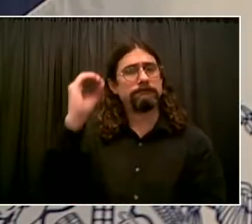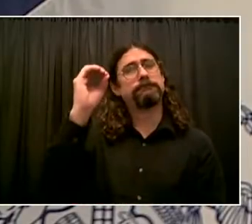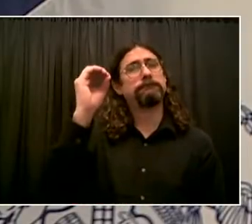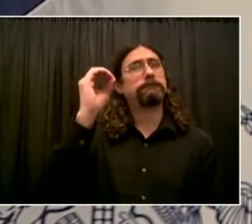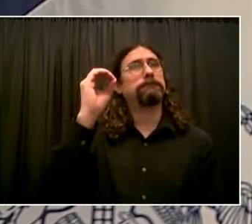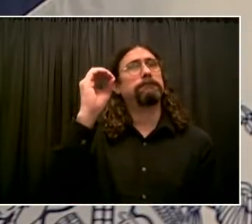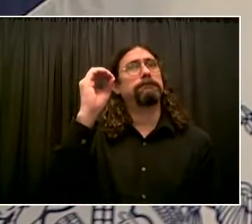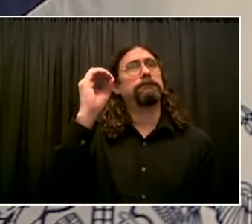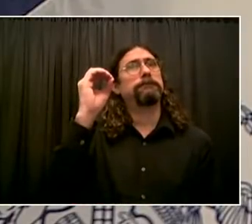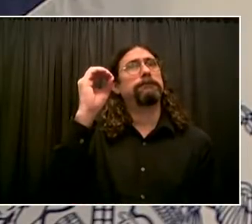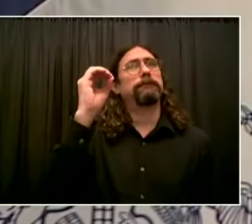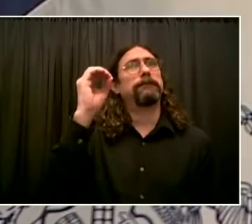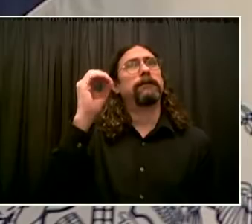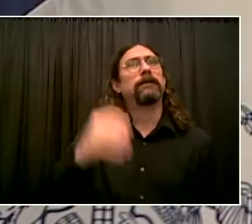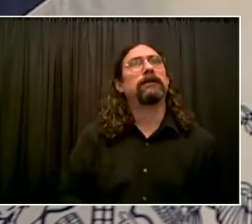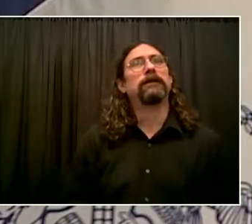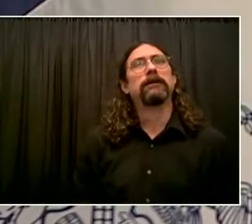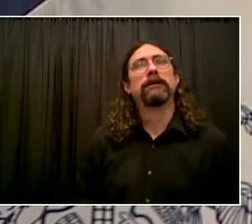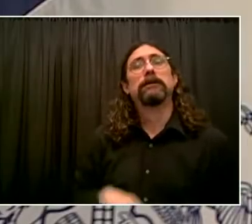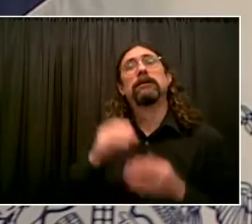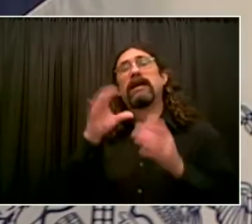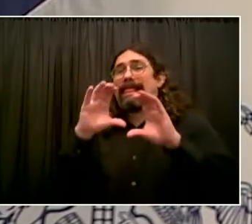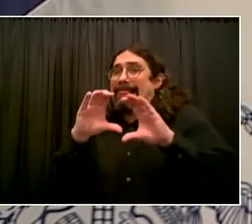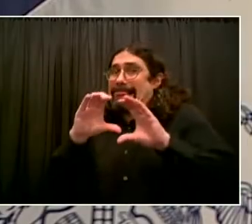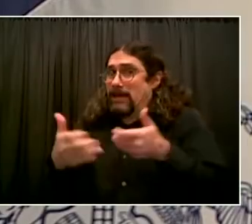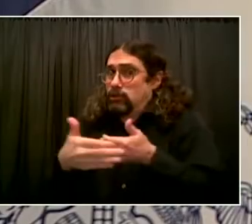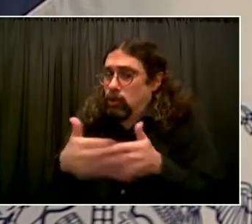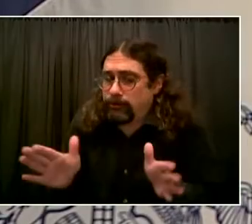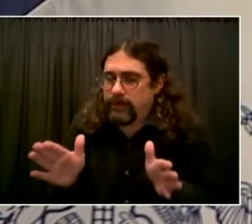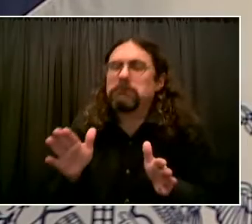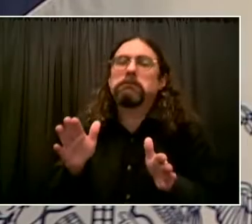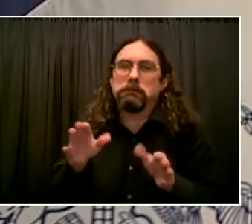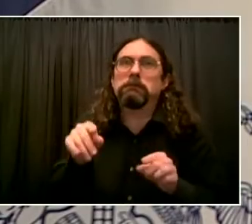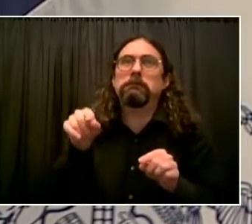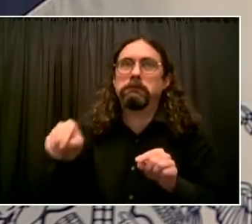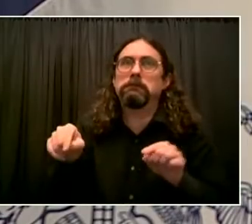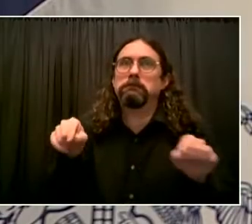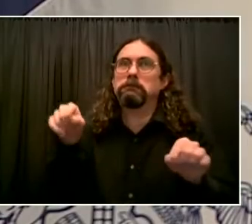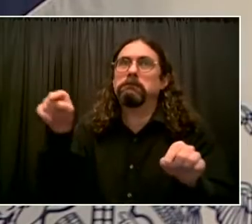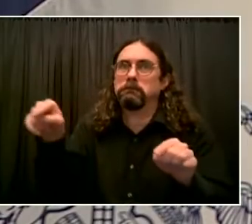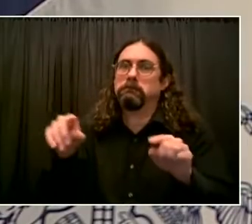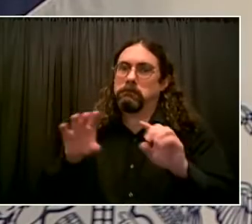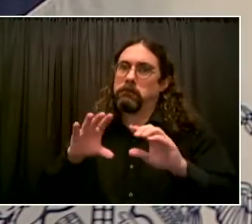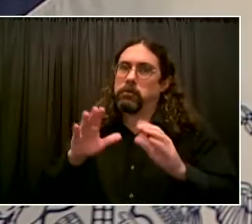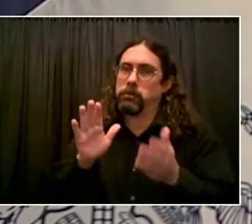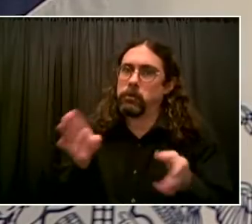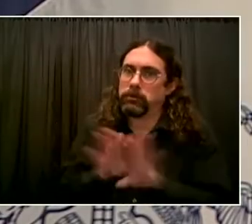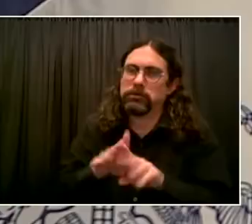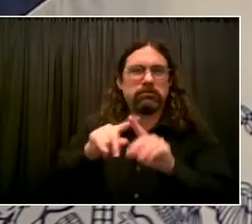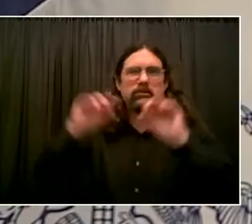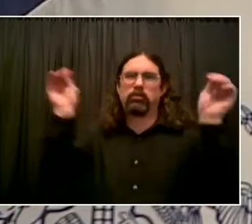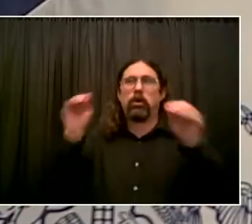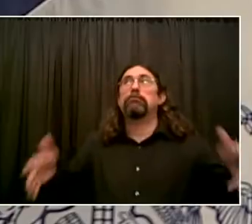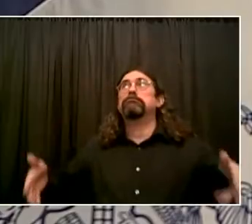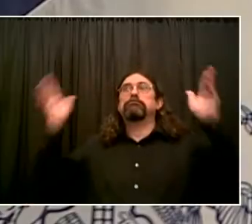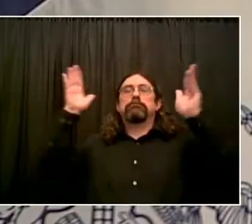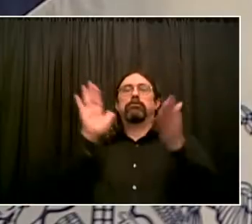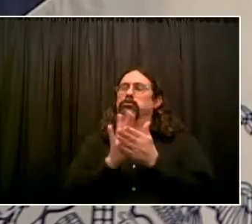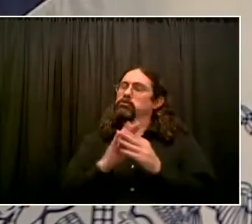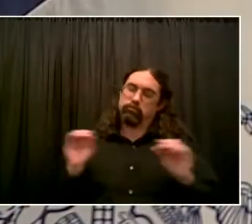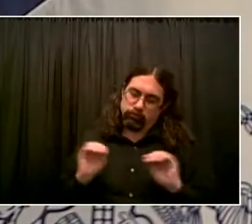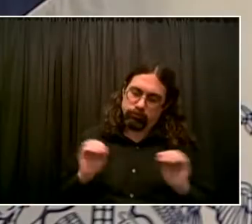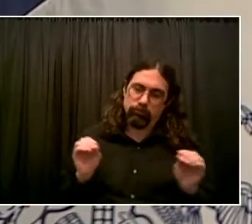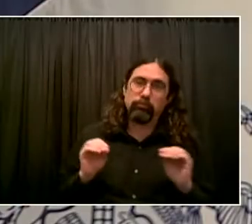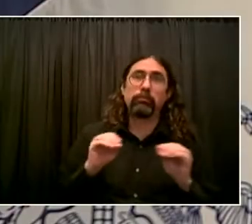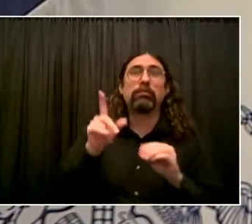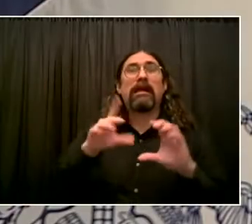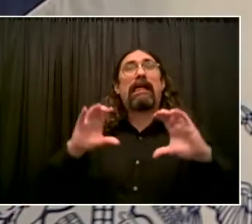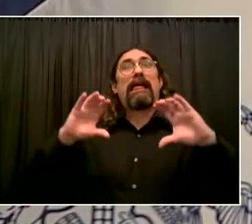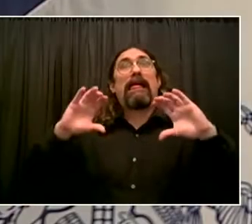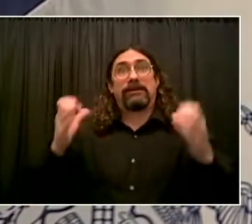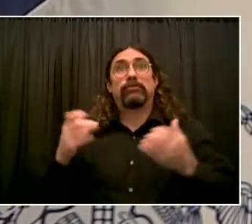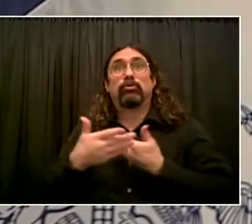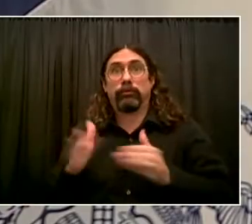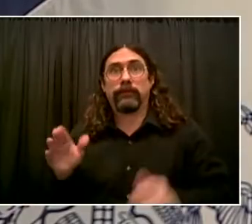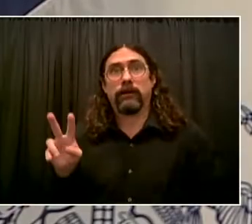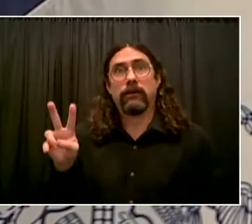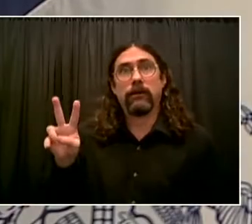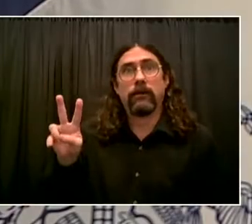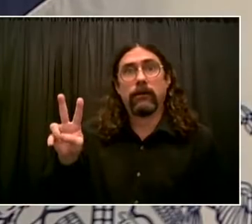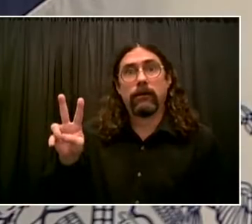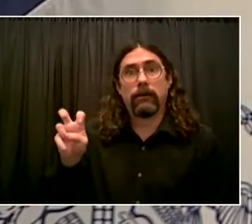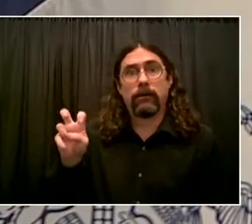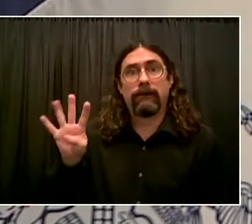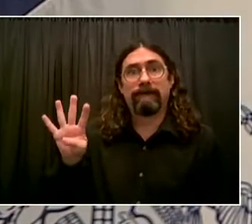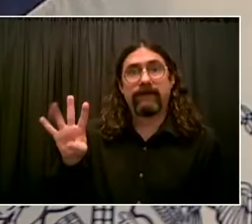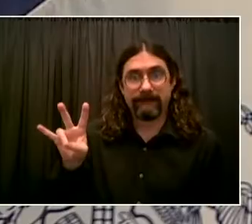OUT OF 1600 SCHOOLS.